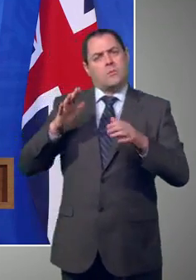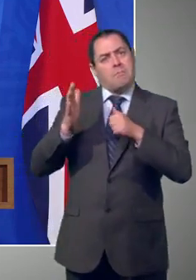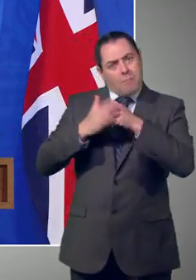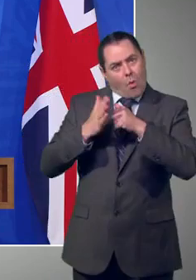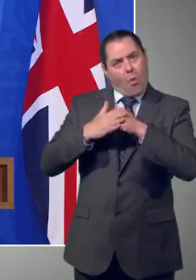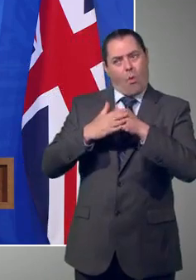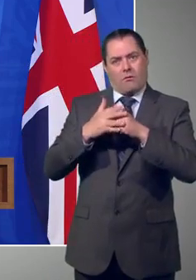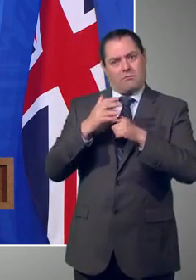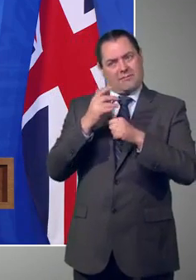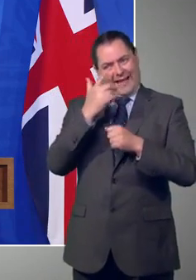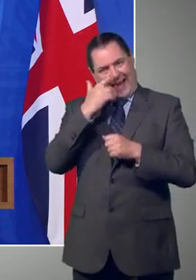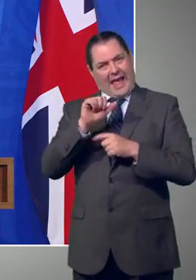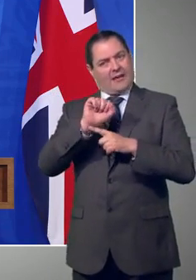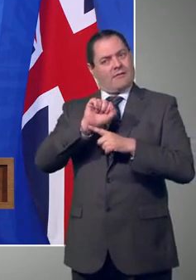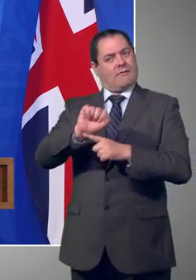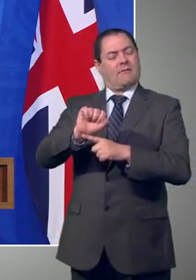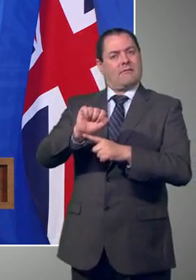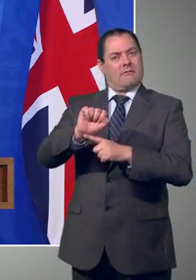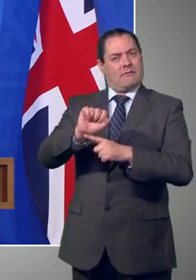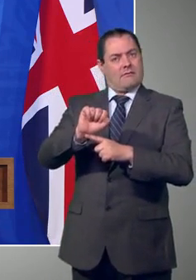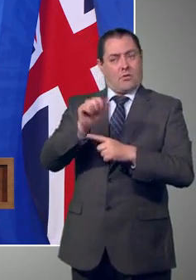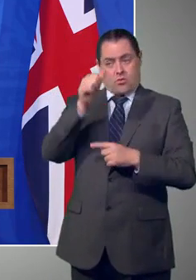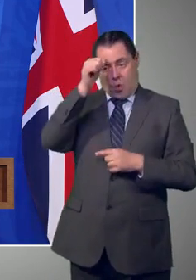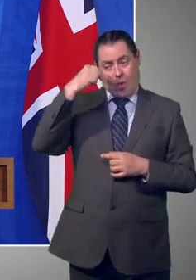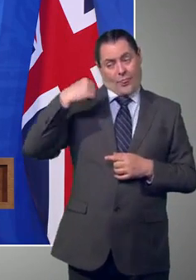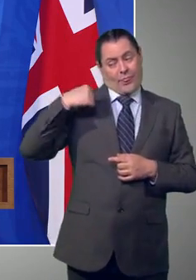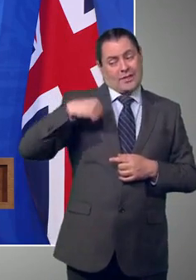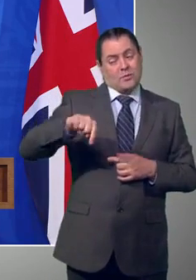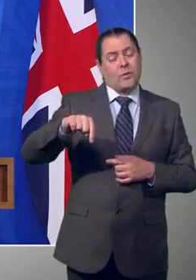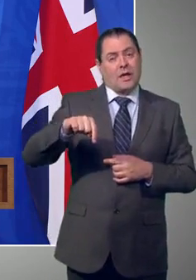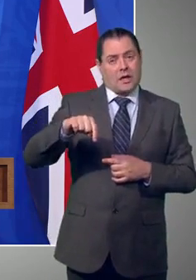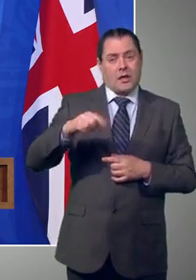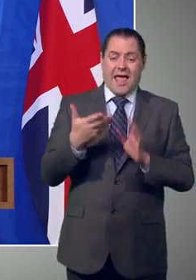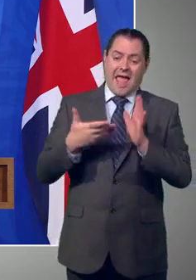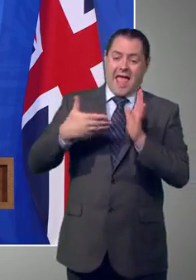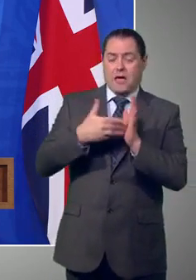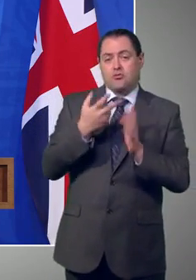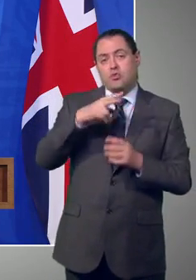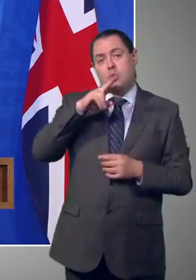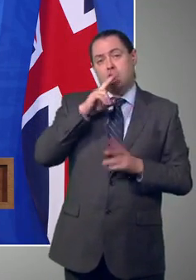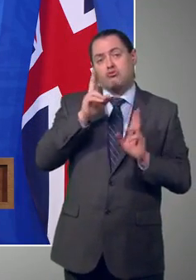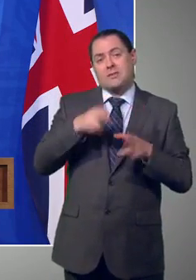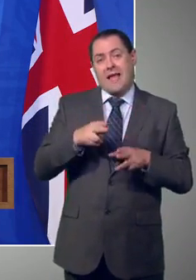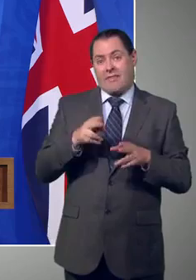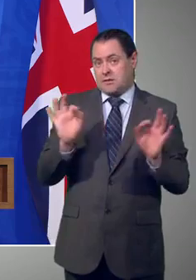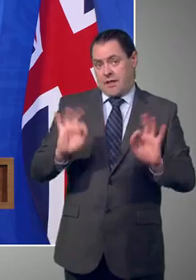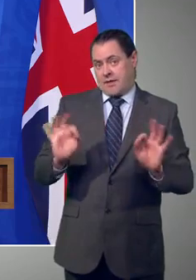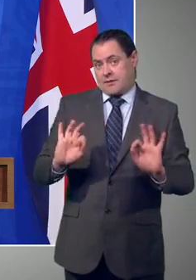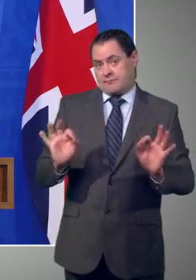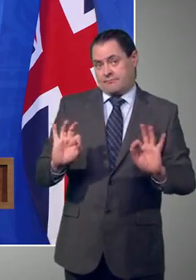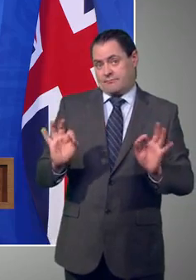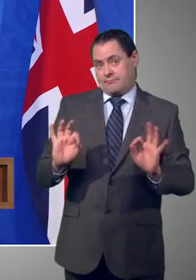estimated that over the last week the vaccination program has prevented a further 200